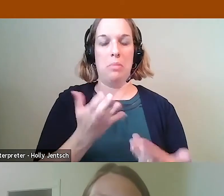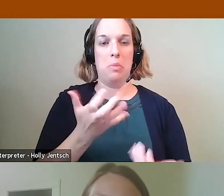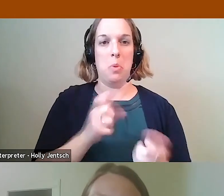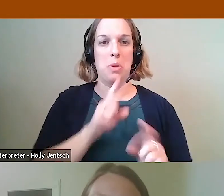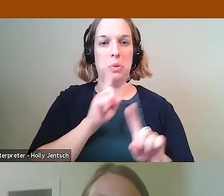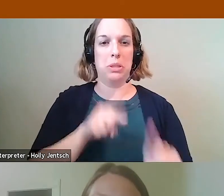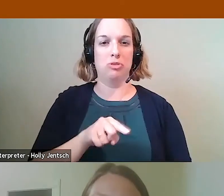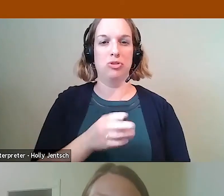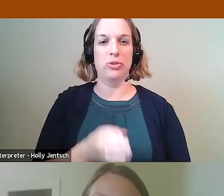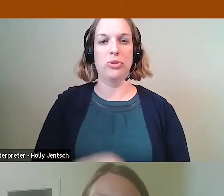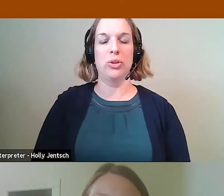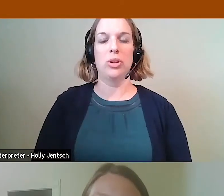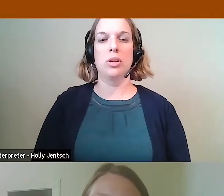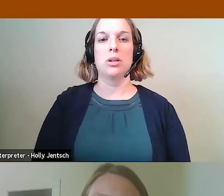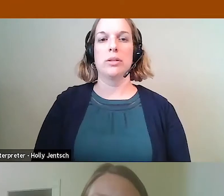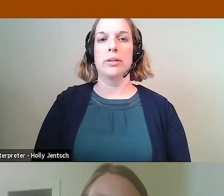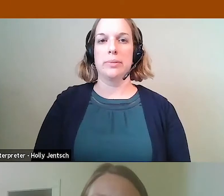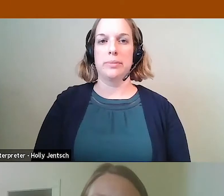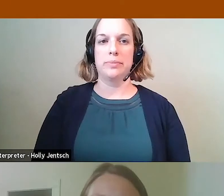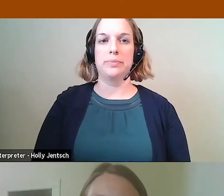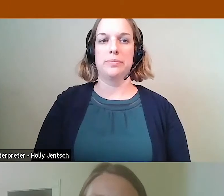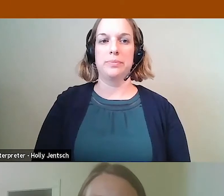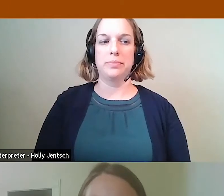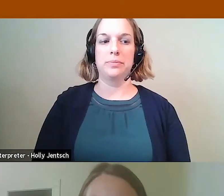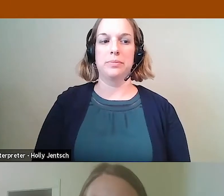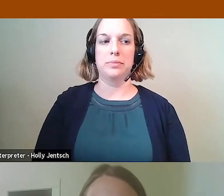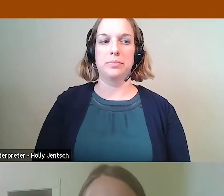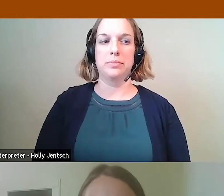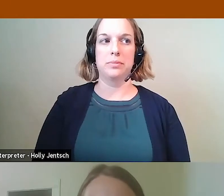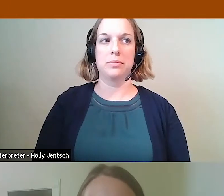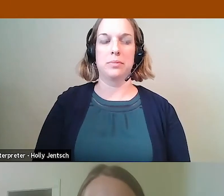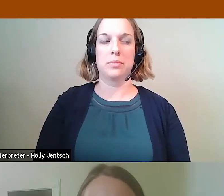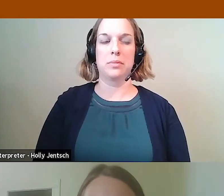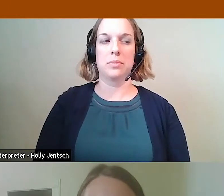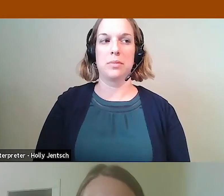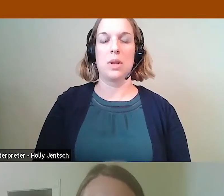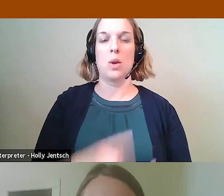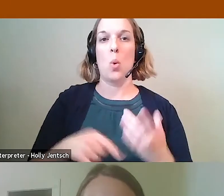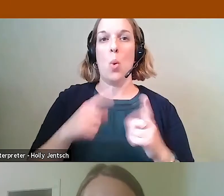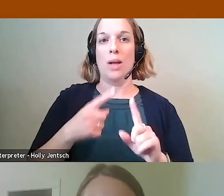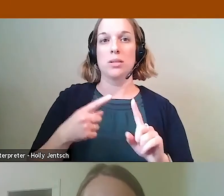What is the takeaway point of noting the $25,000 limit